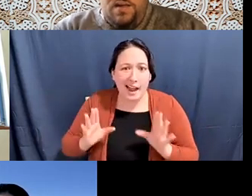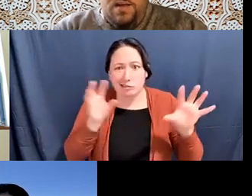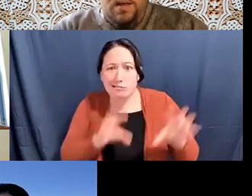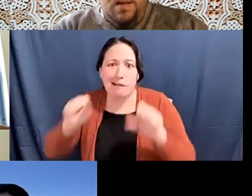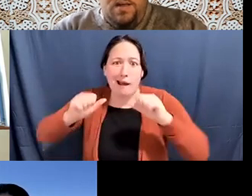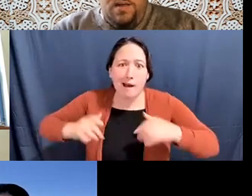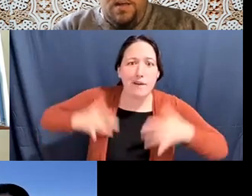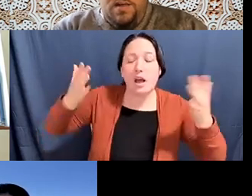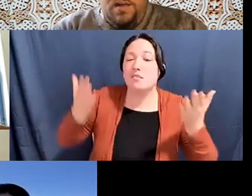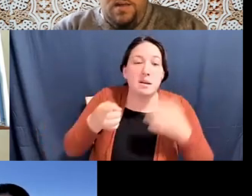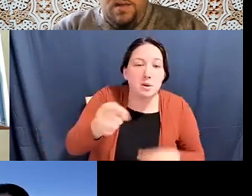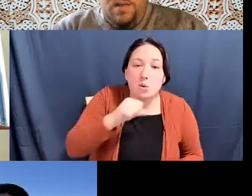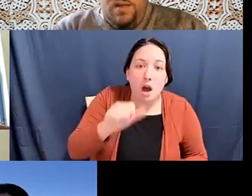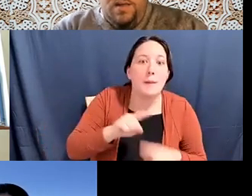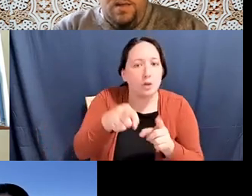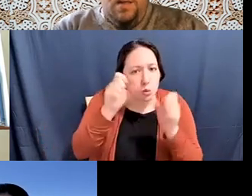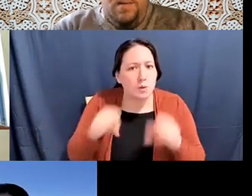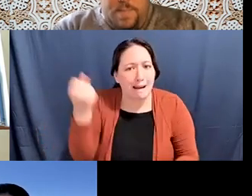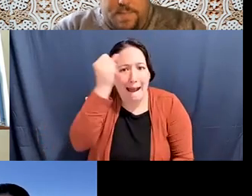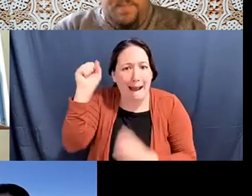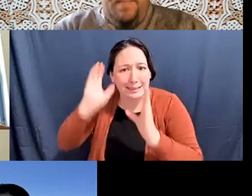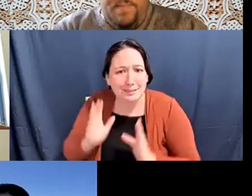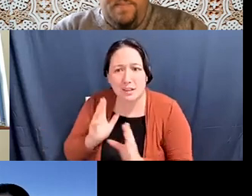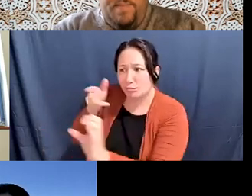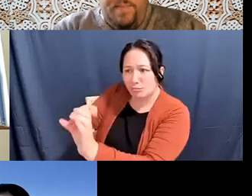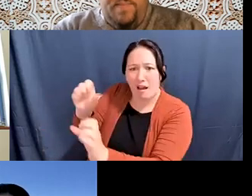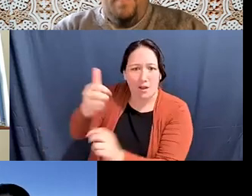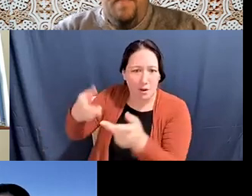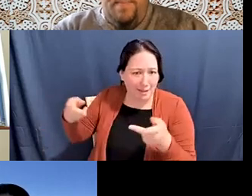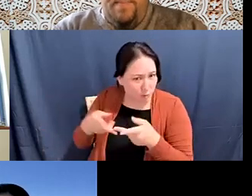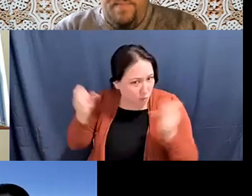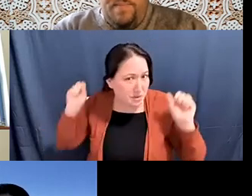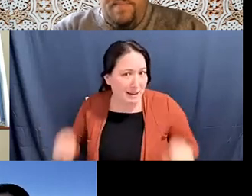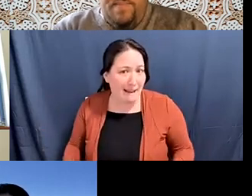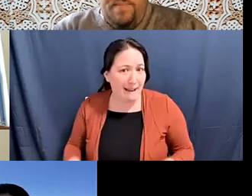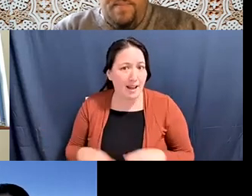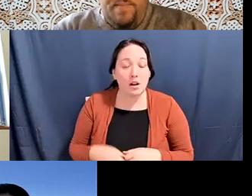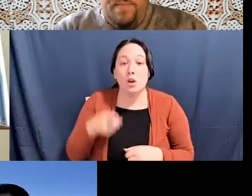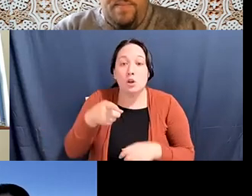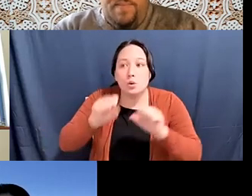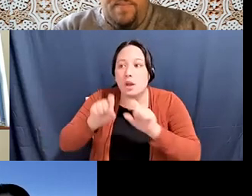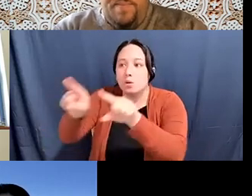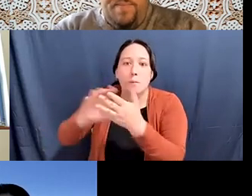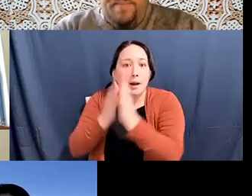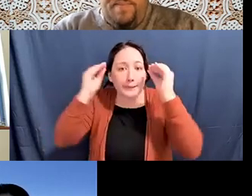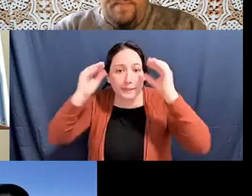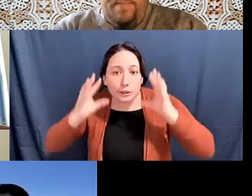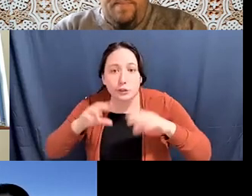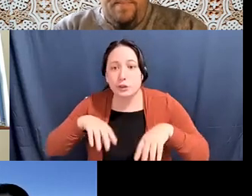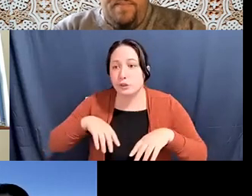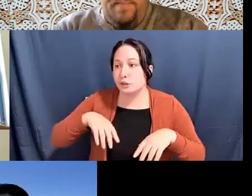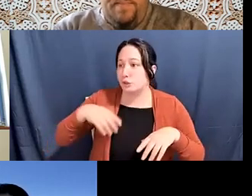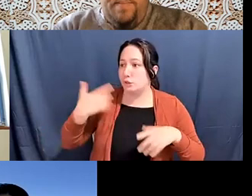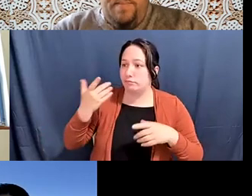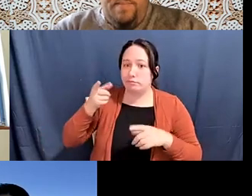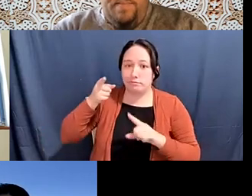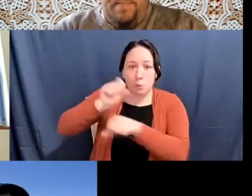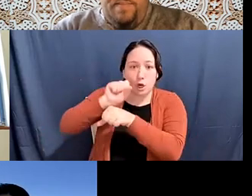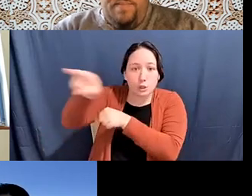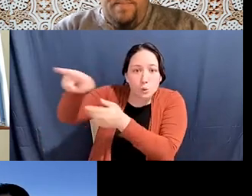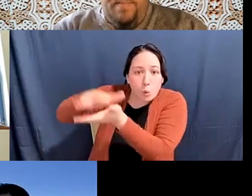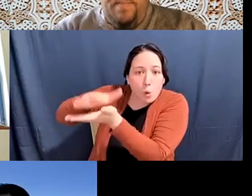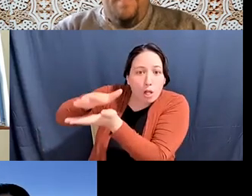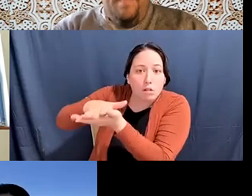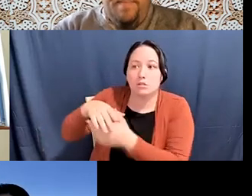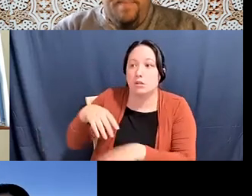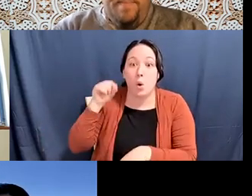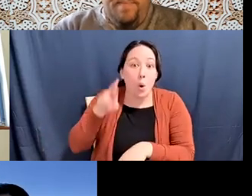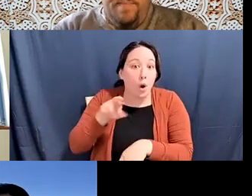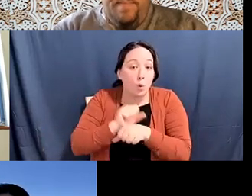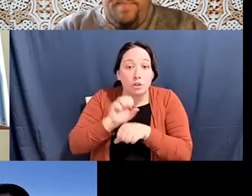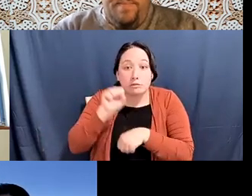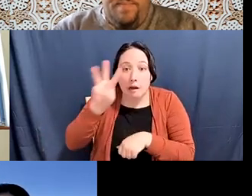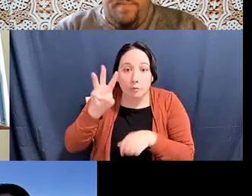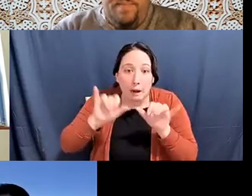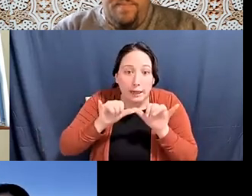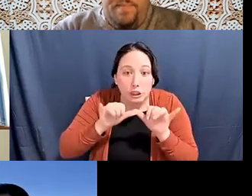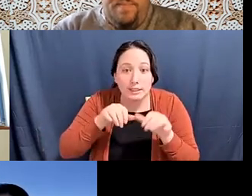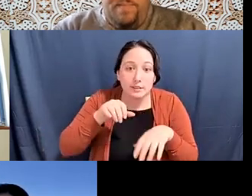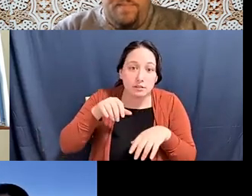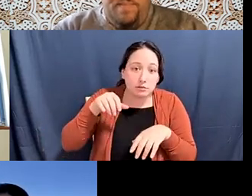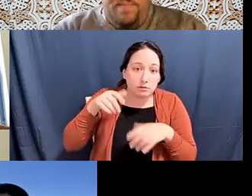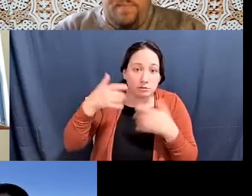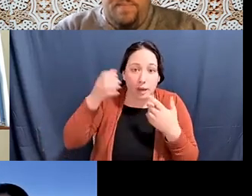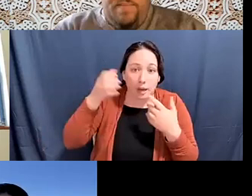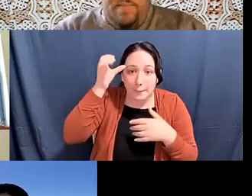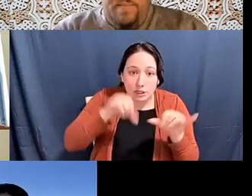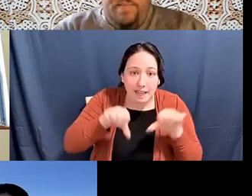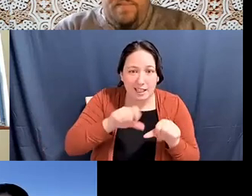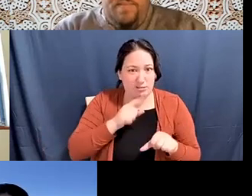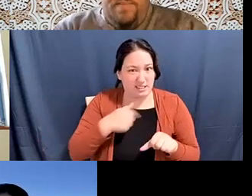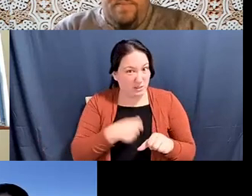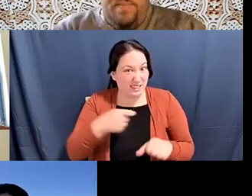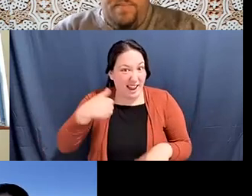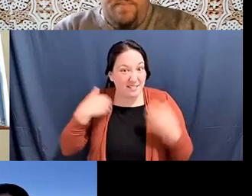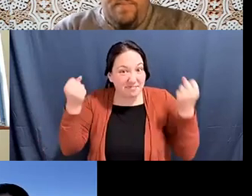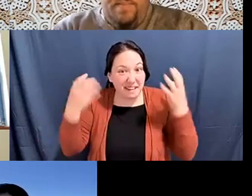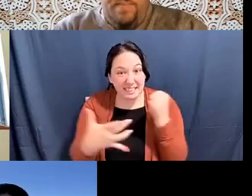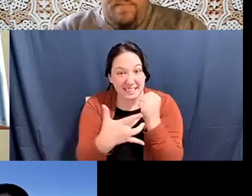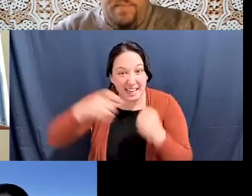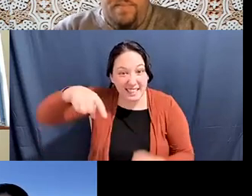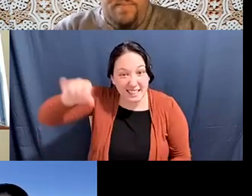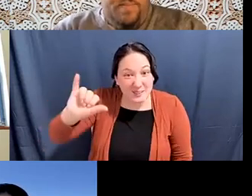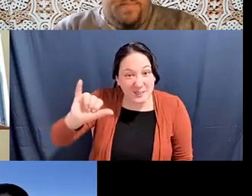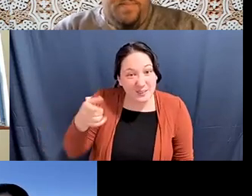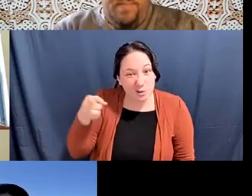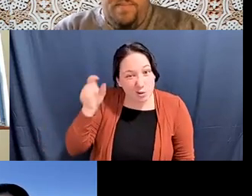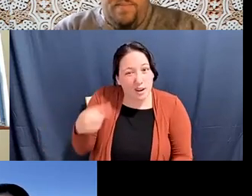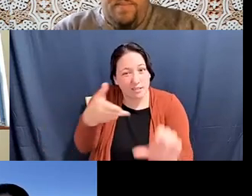Alex Tom he/him: But you can be an organizer anywhere, if that makes sense. Like you can go into education, and you can you can be a computer sci... a science person many... we have a lot of tech needs, you know, but the main thing is really finding other people to do it together with.